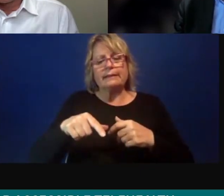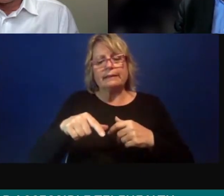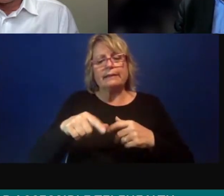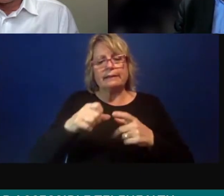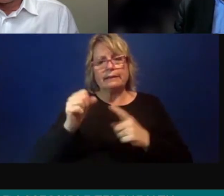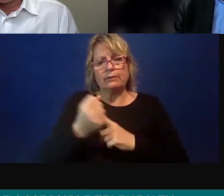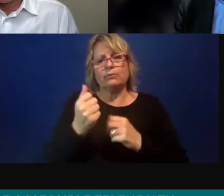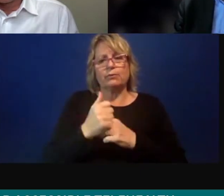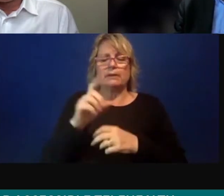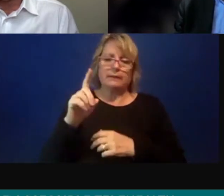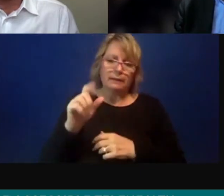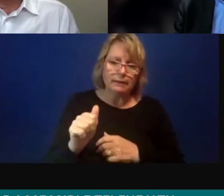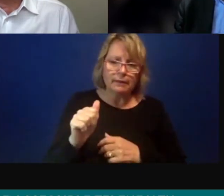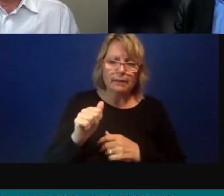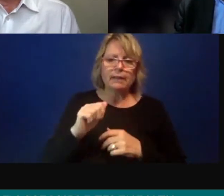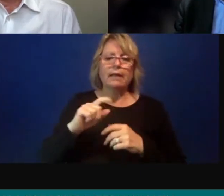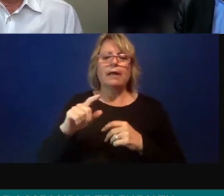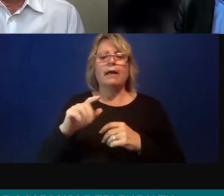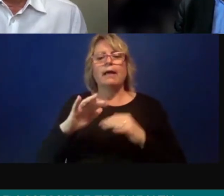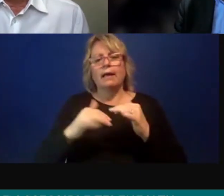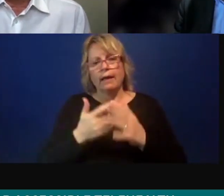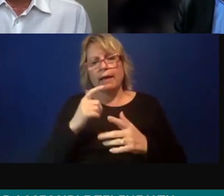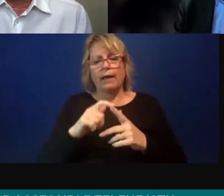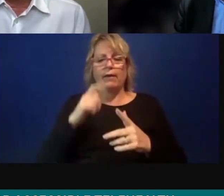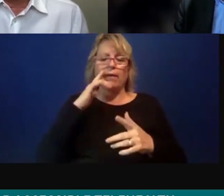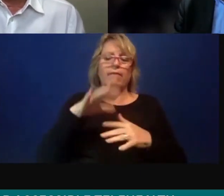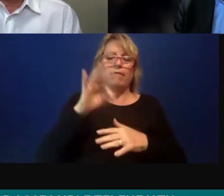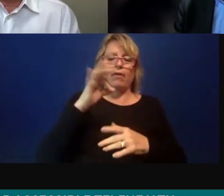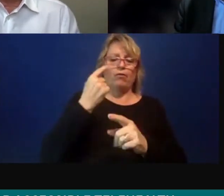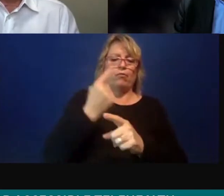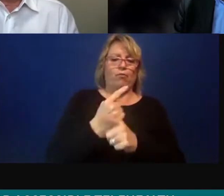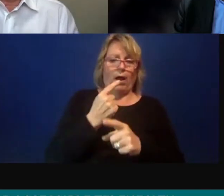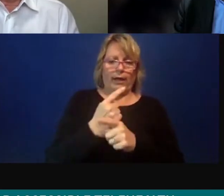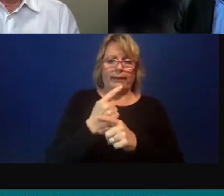and how they can find the right enabling technology for them. How does that work